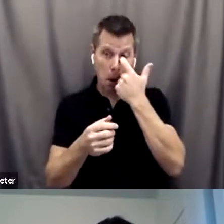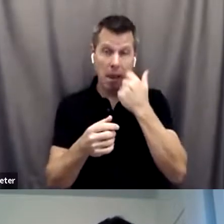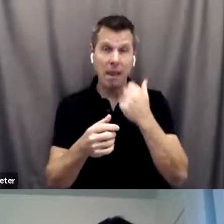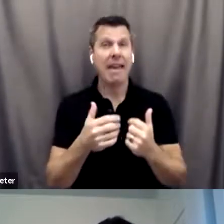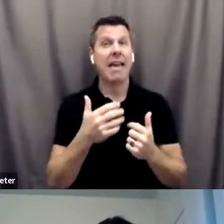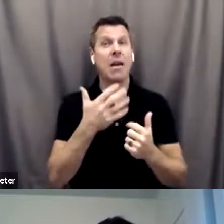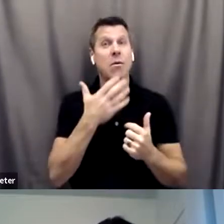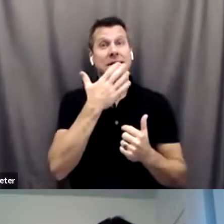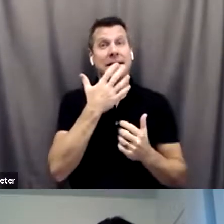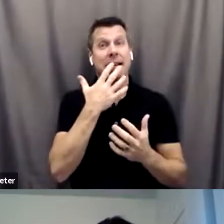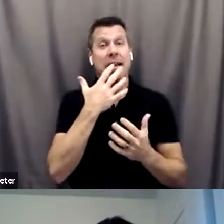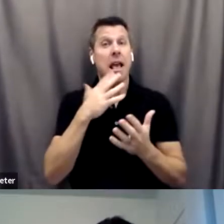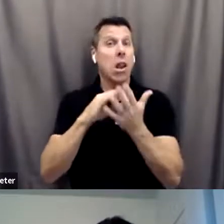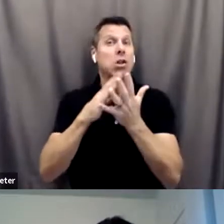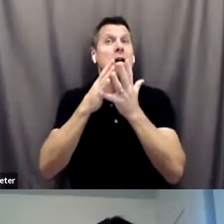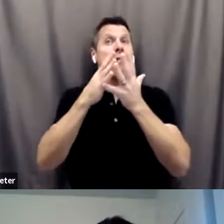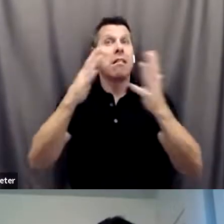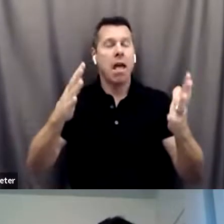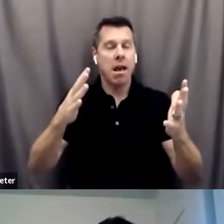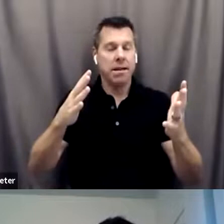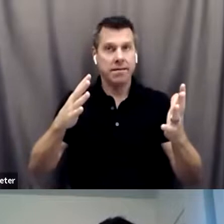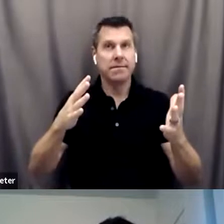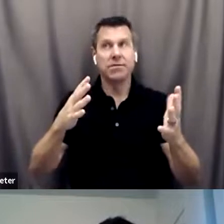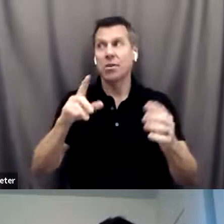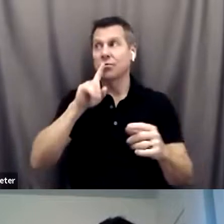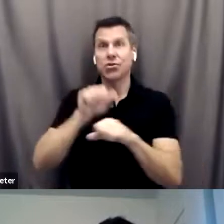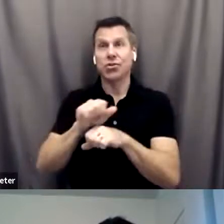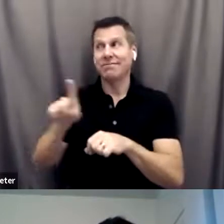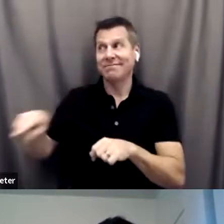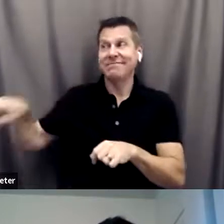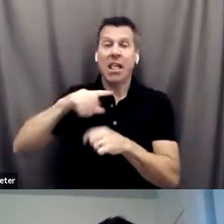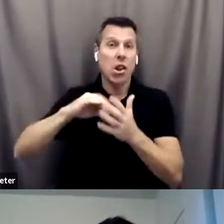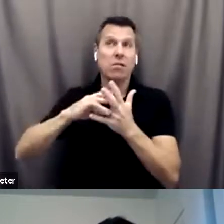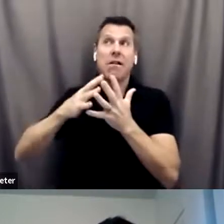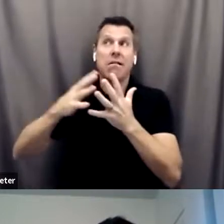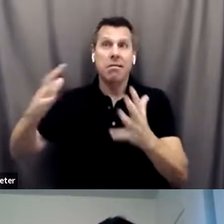learned a lot from this presentation. So I'm sure the rest of the colleagues that are in here have learned so much. I love what they